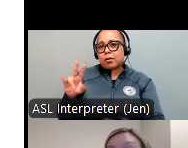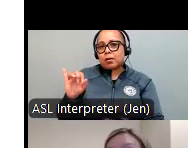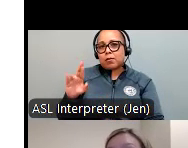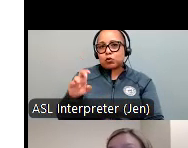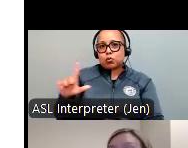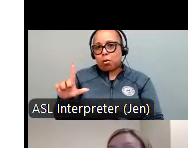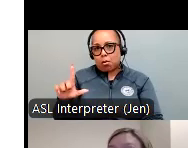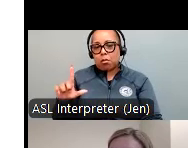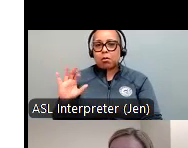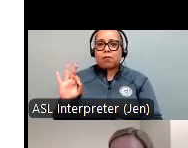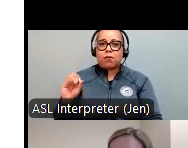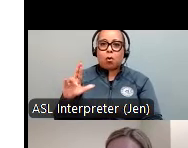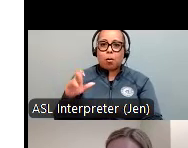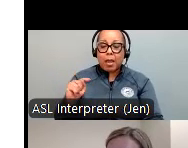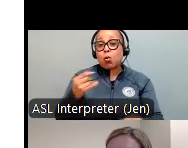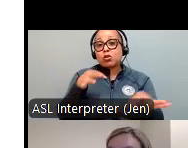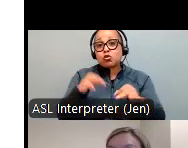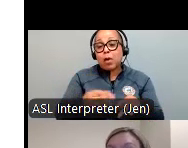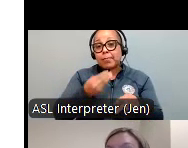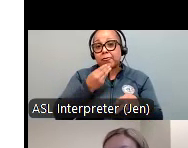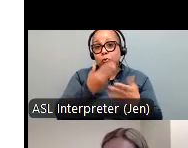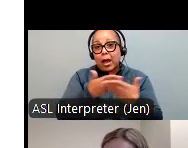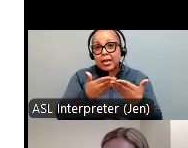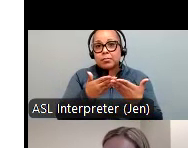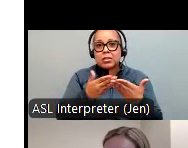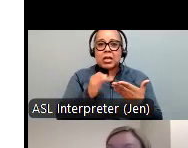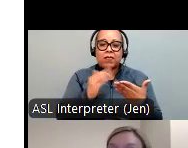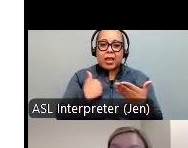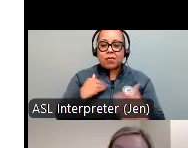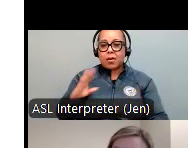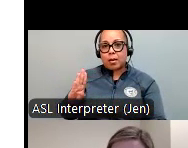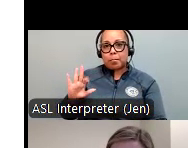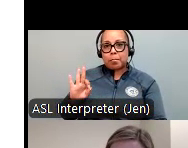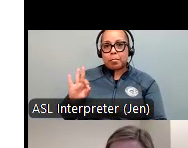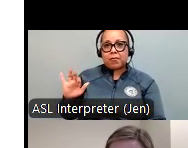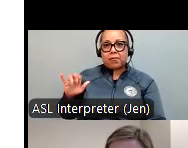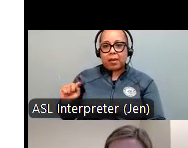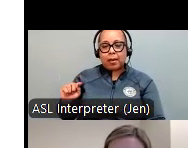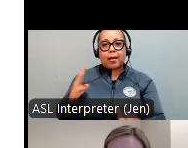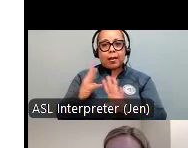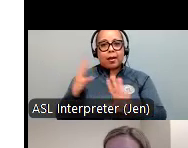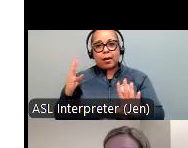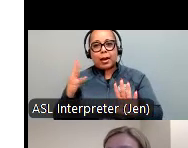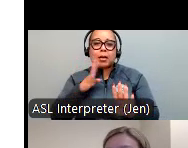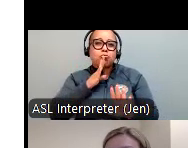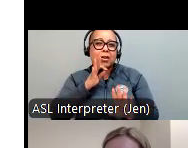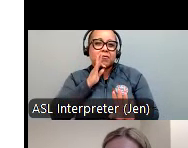or to describe food items if there is a buffet line, maybe like a breakfast buffet. It's also